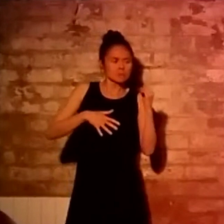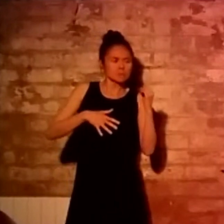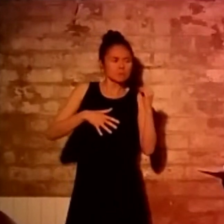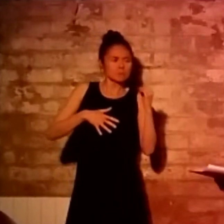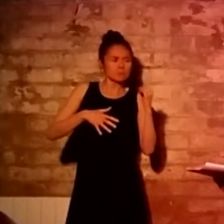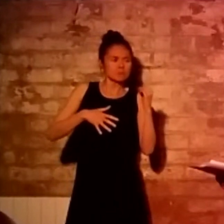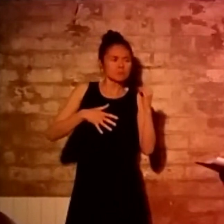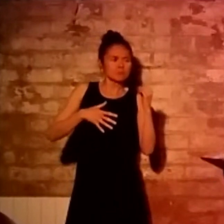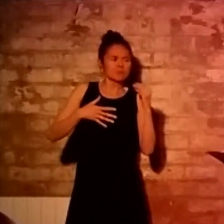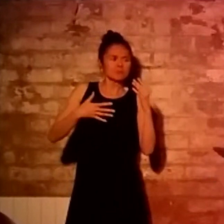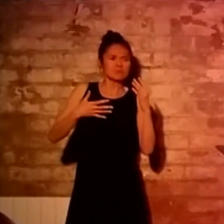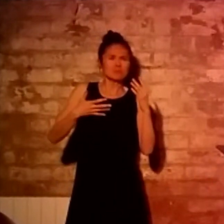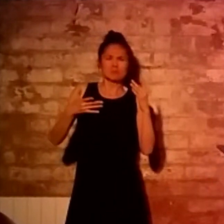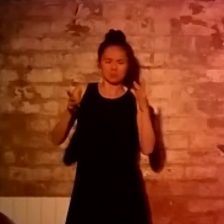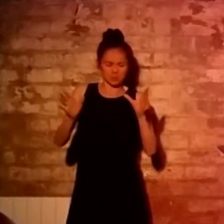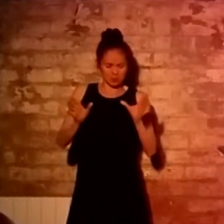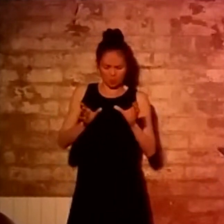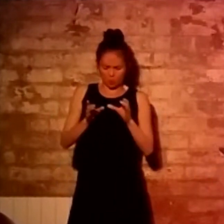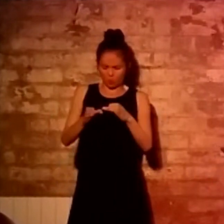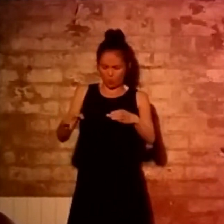For what do walls purpose?